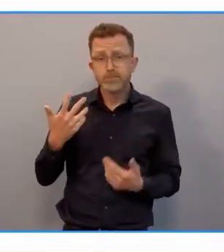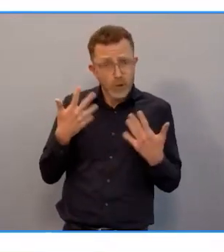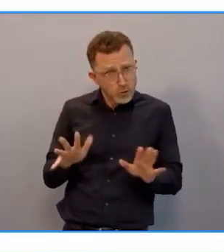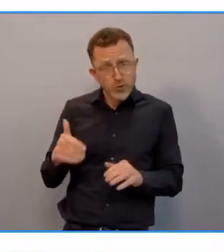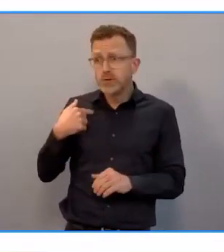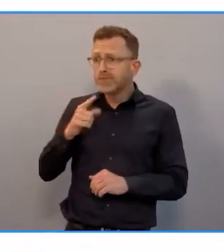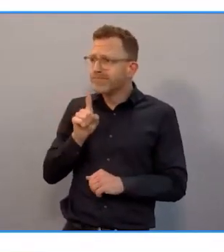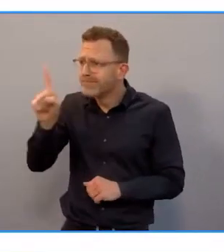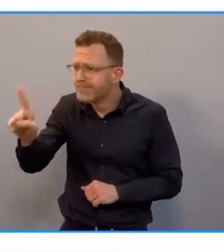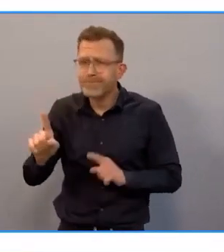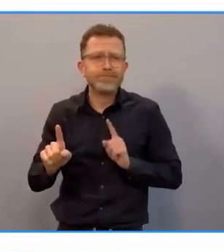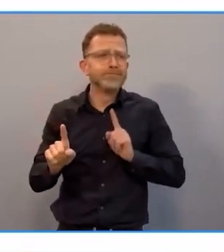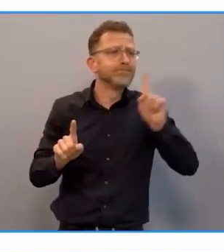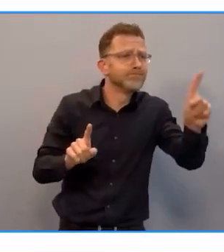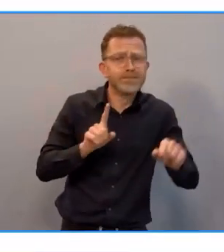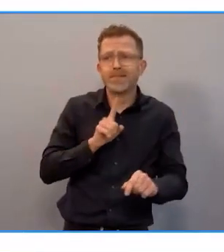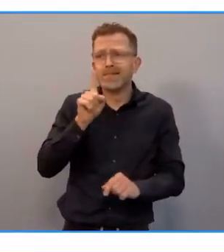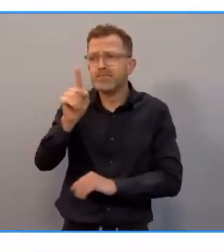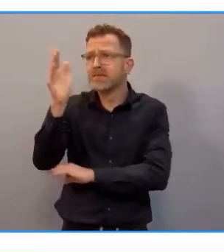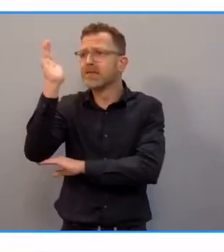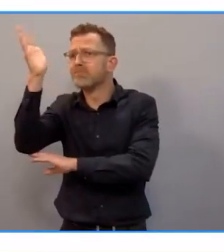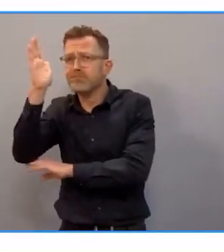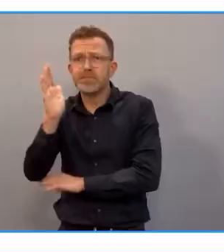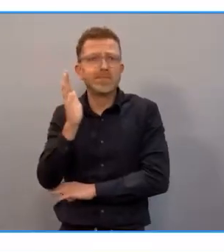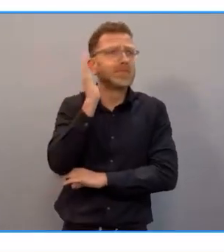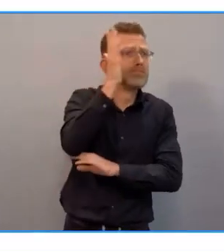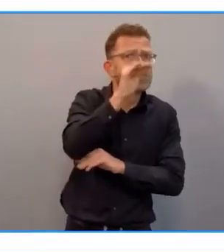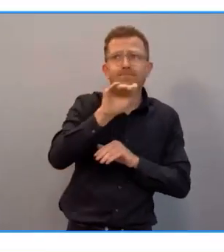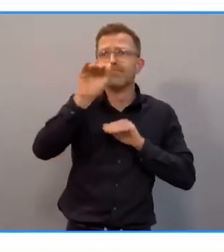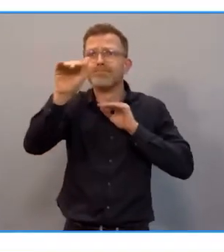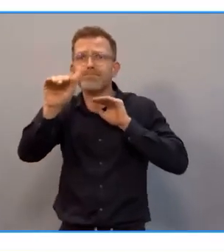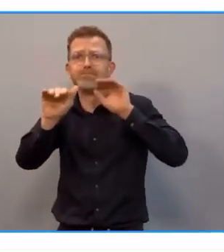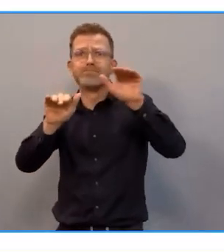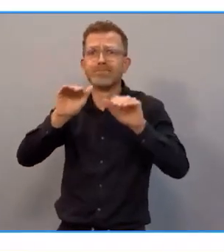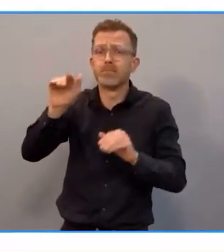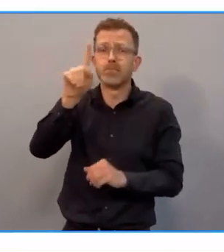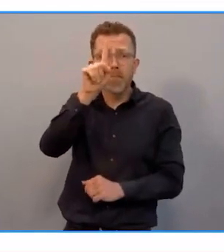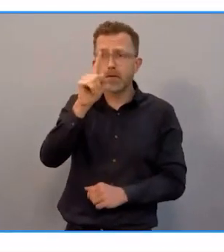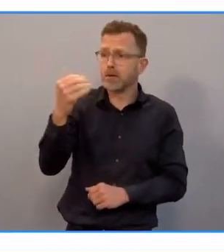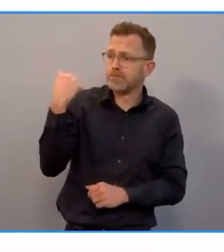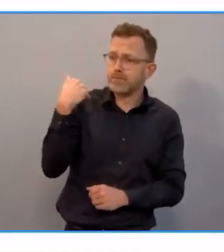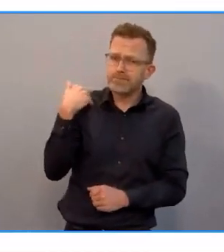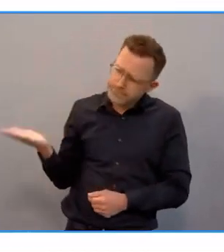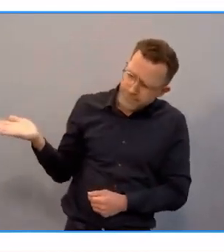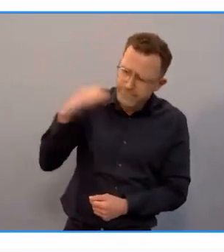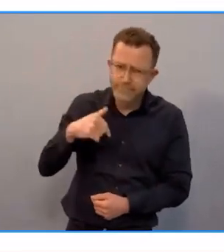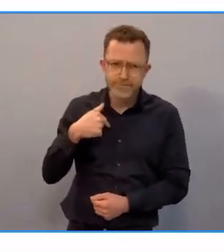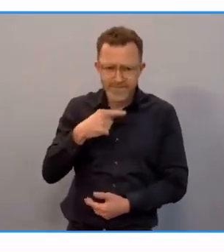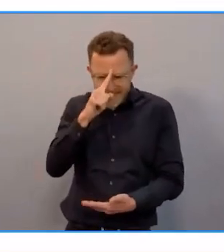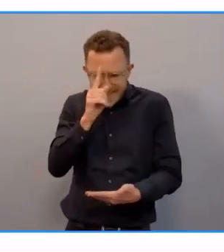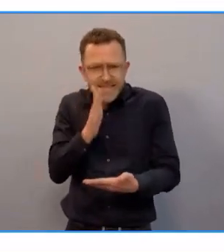We have been applauded but we have not been listened to.